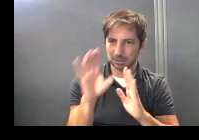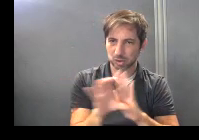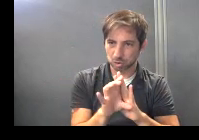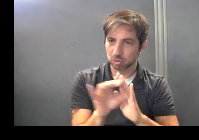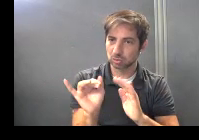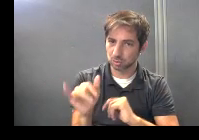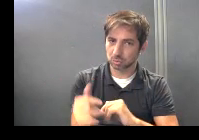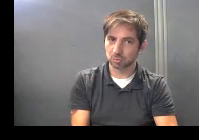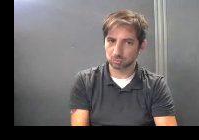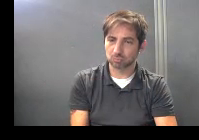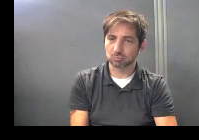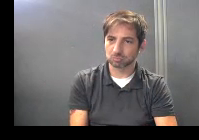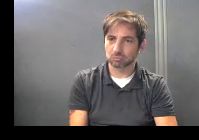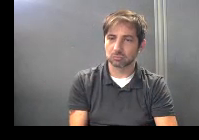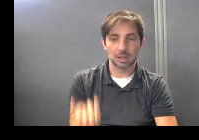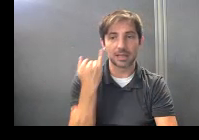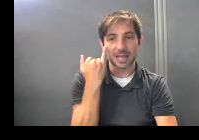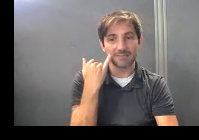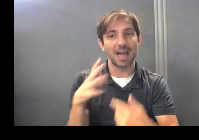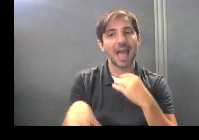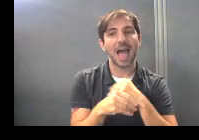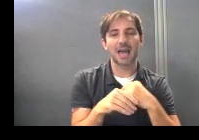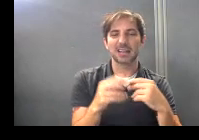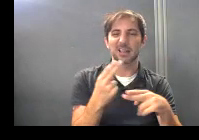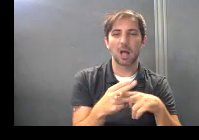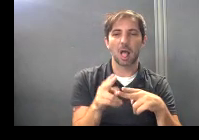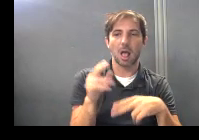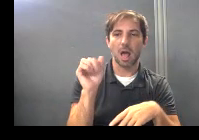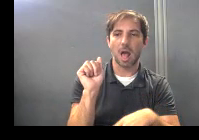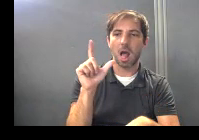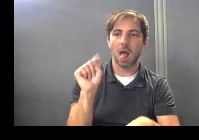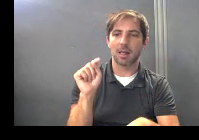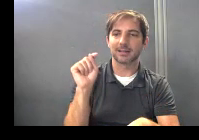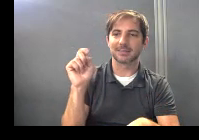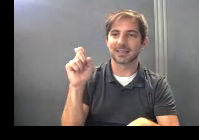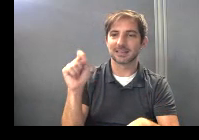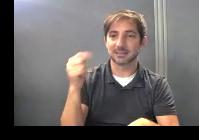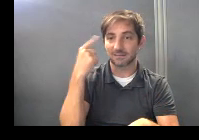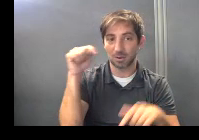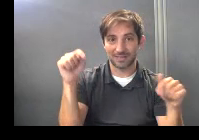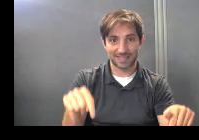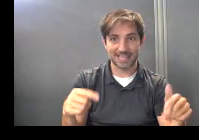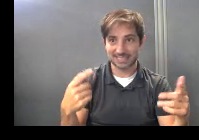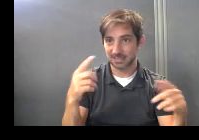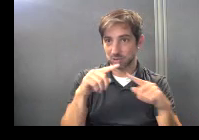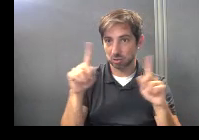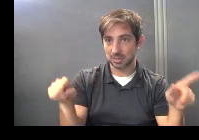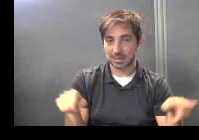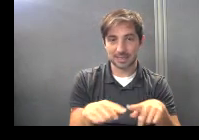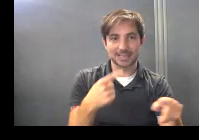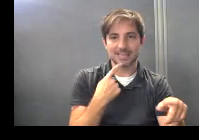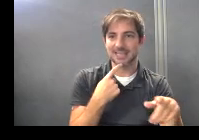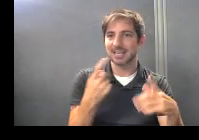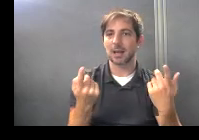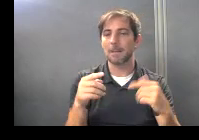IF I WAS TO ADD TEXT FOR THE IMAGE ON THE SCREEN HERE, IT'S A BLACK GRAPHIC DISABILITY